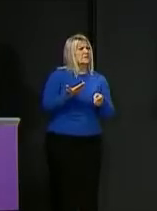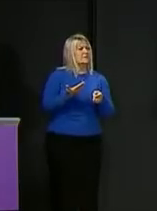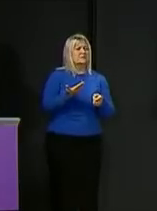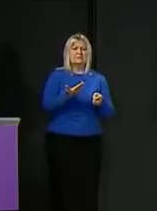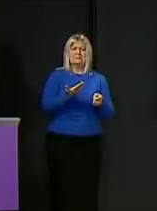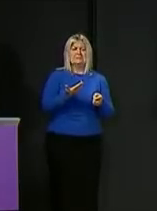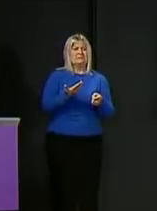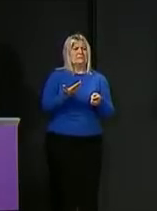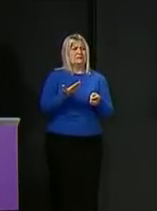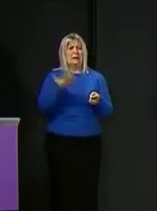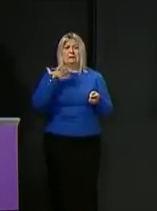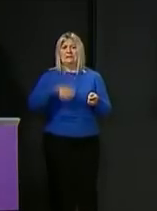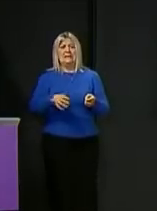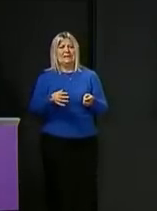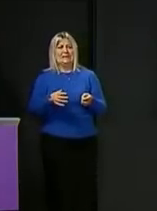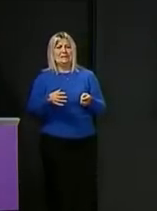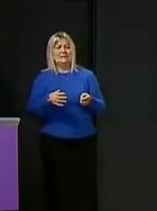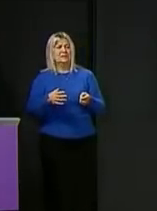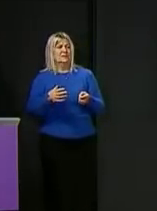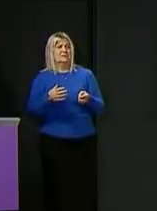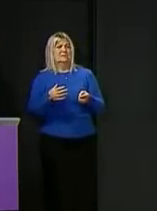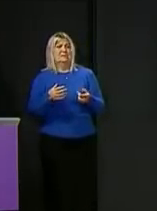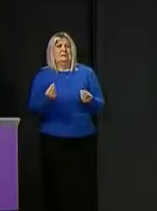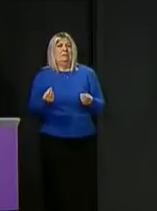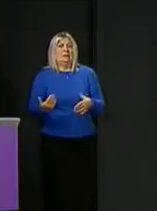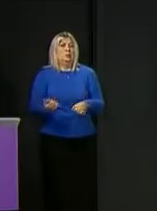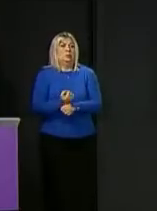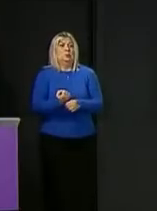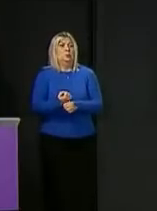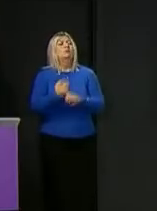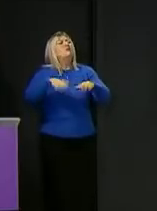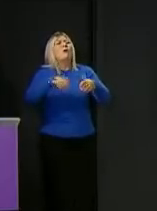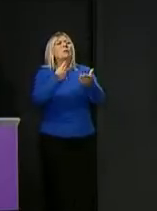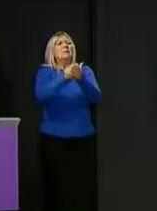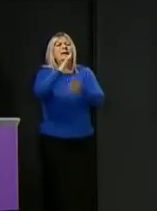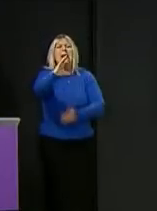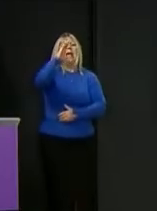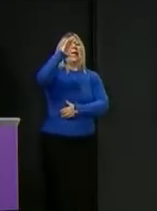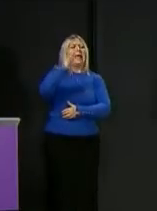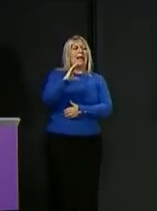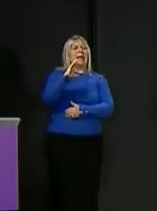they don't want a handout but they want some other opportunities, perhaps, to help schools with